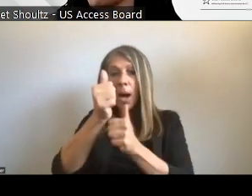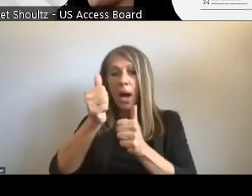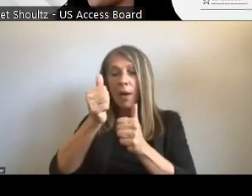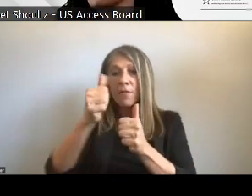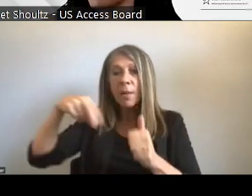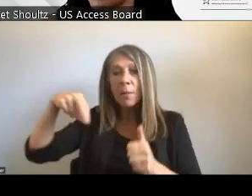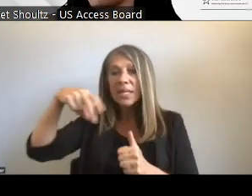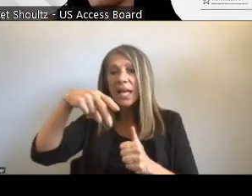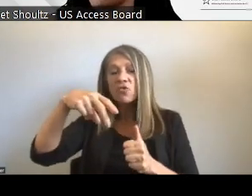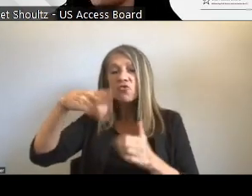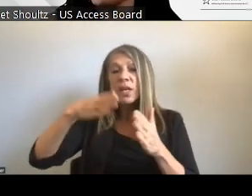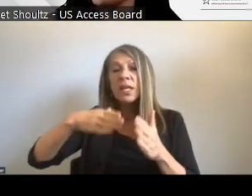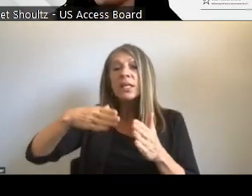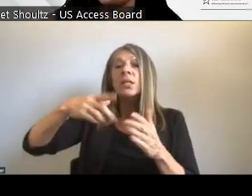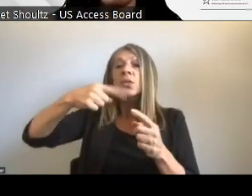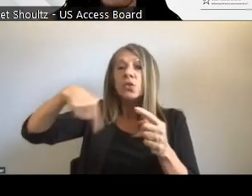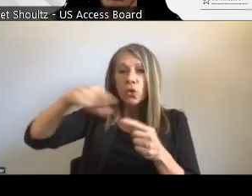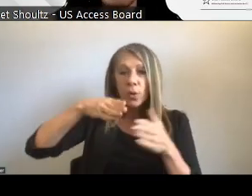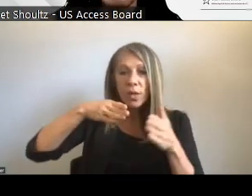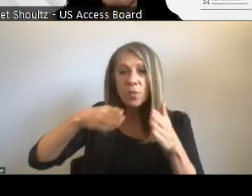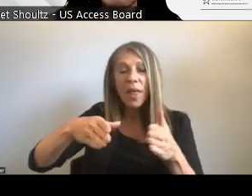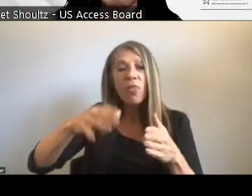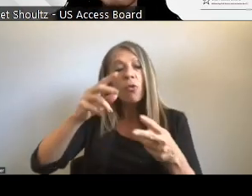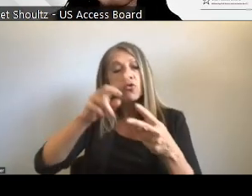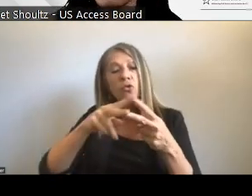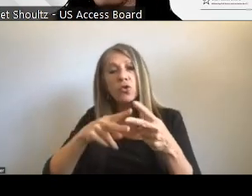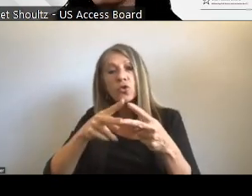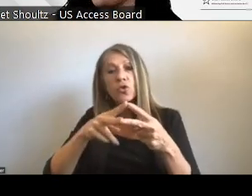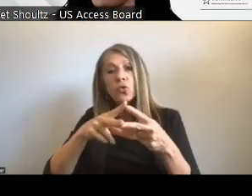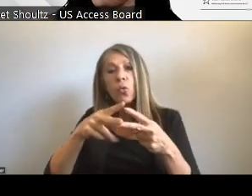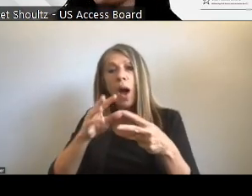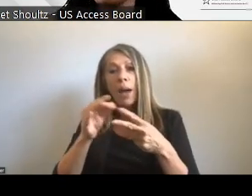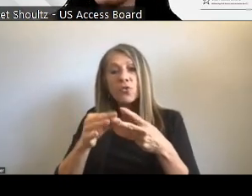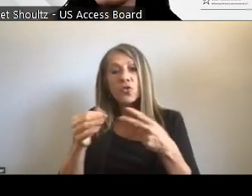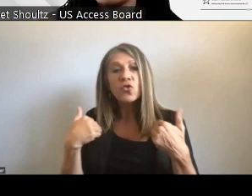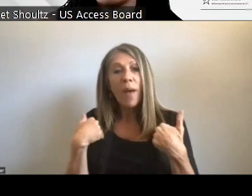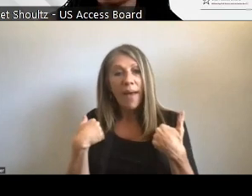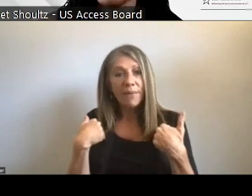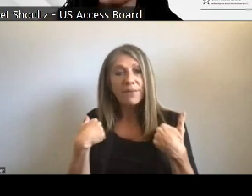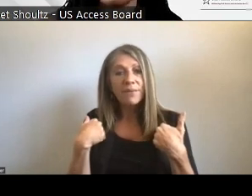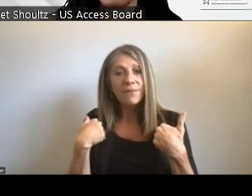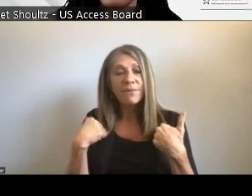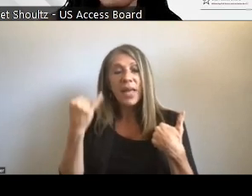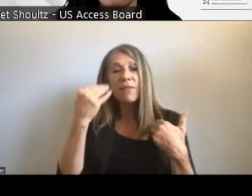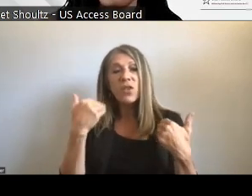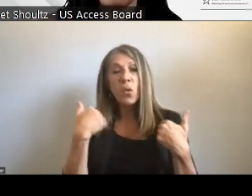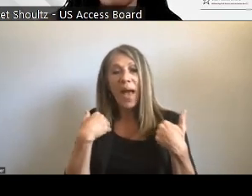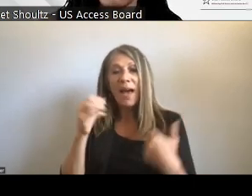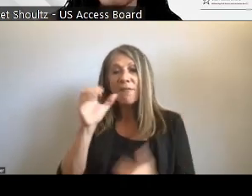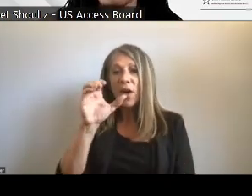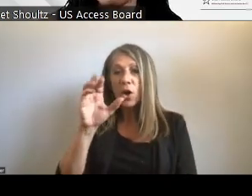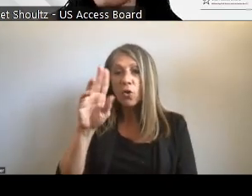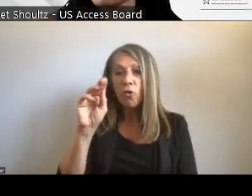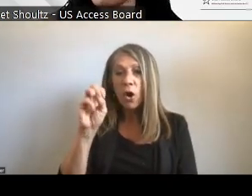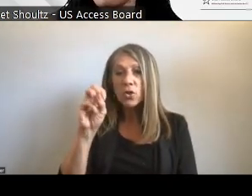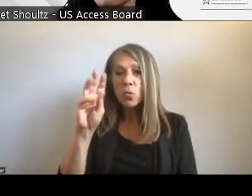circulation path. So those are the two options that you have if you have a crosswalk where crossing